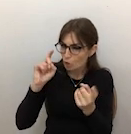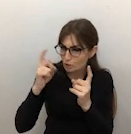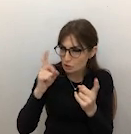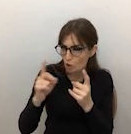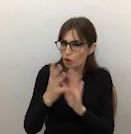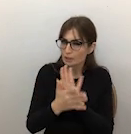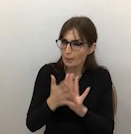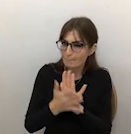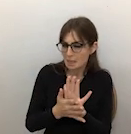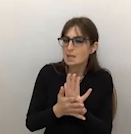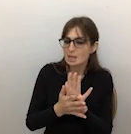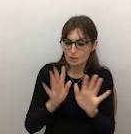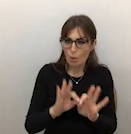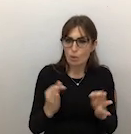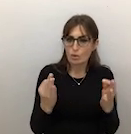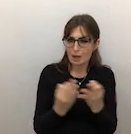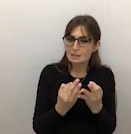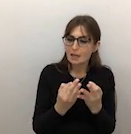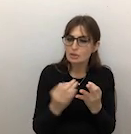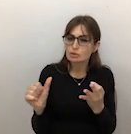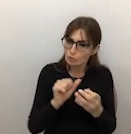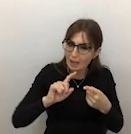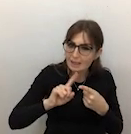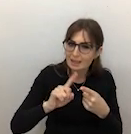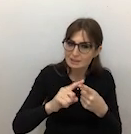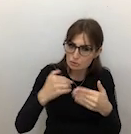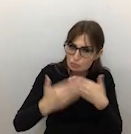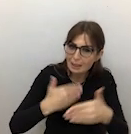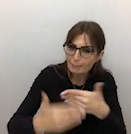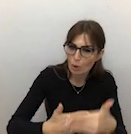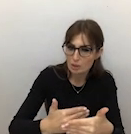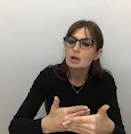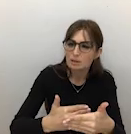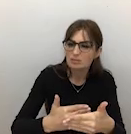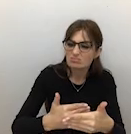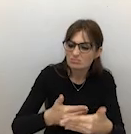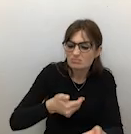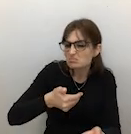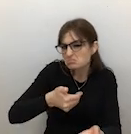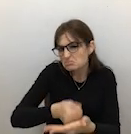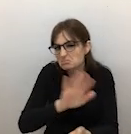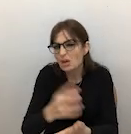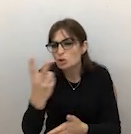A going concern means that the organisation is expected to continue to operate normally for at least the next 12 months